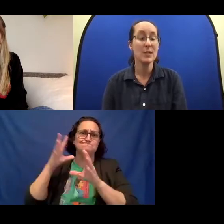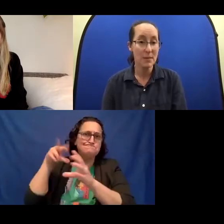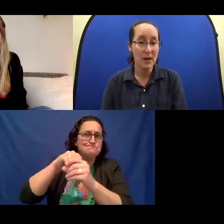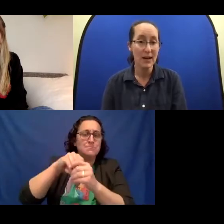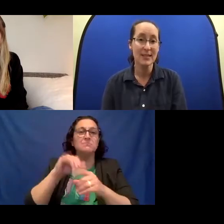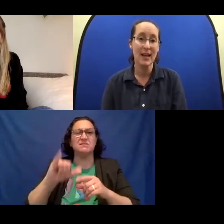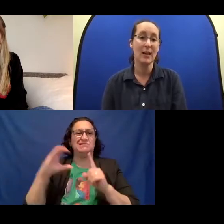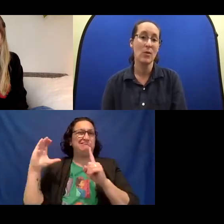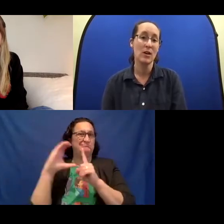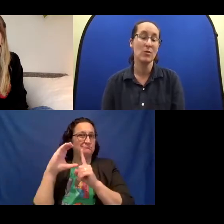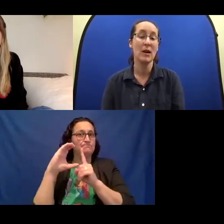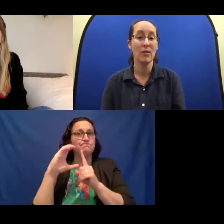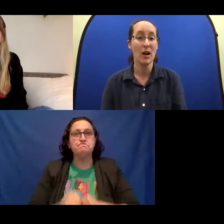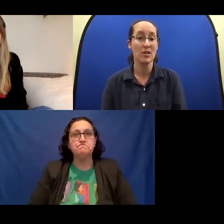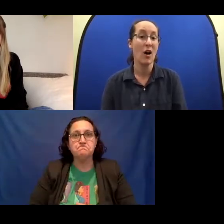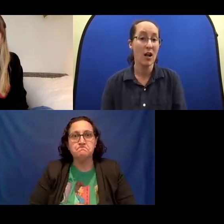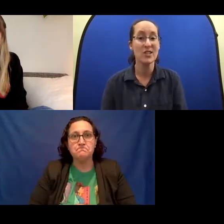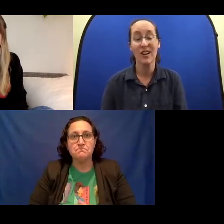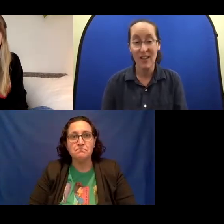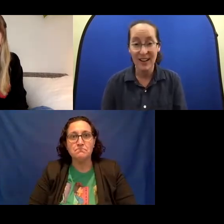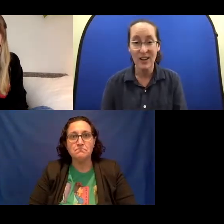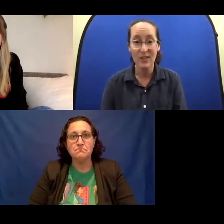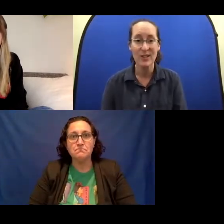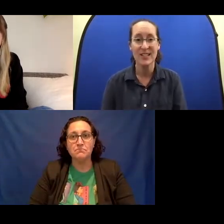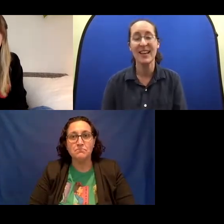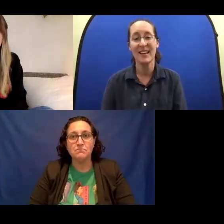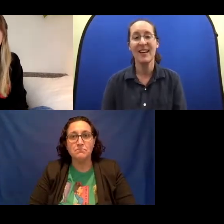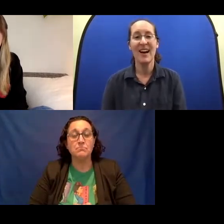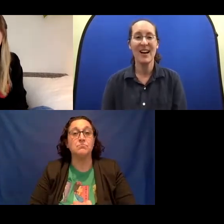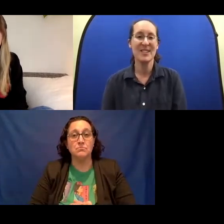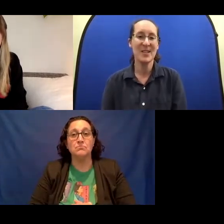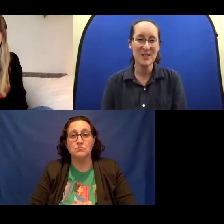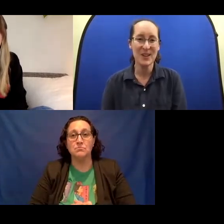American Sign Language, who might have gone to college at Gallaudet University, so those are